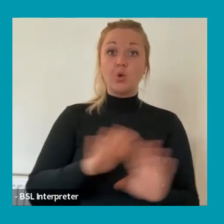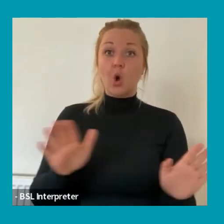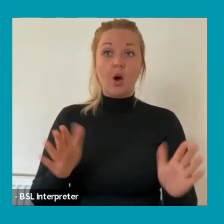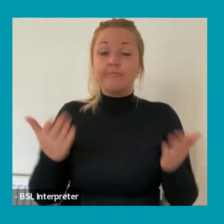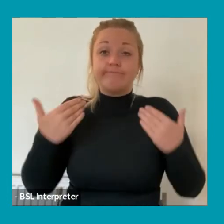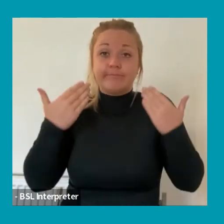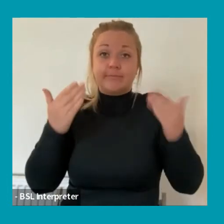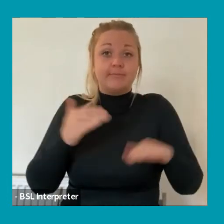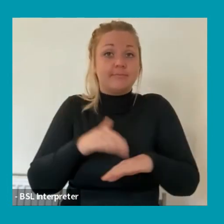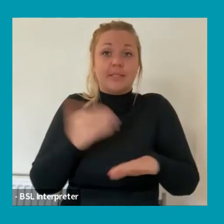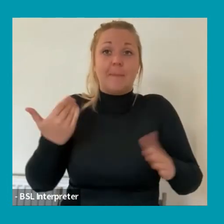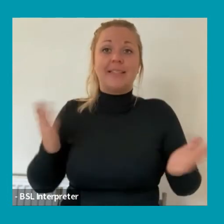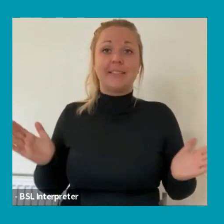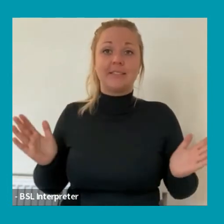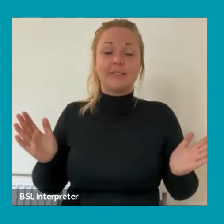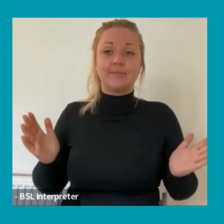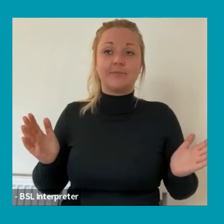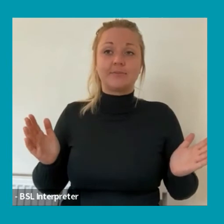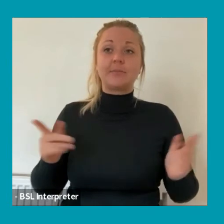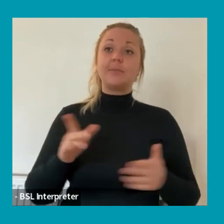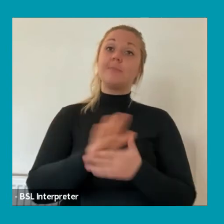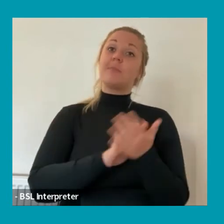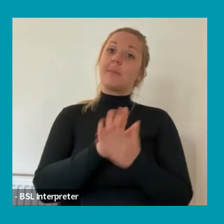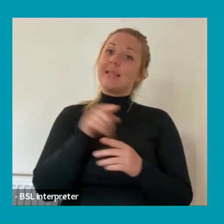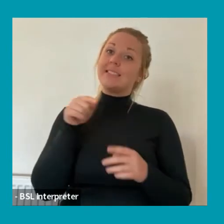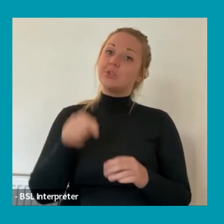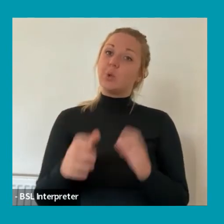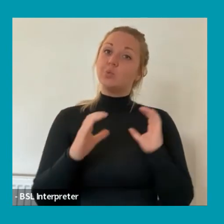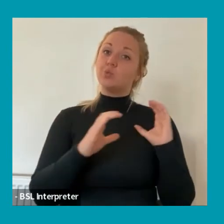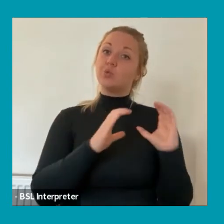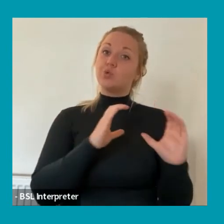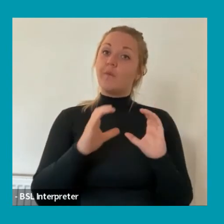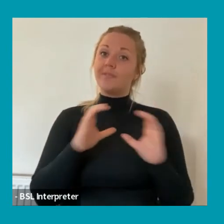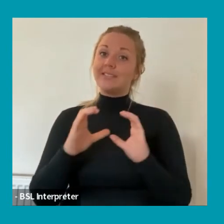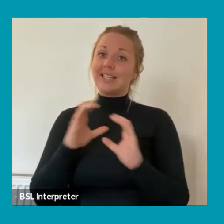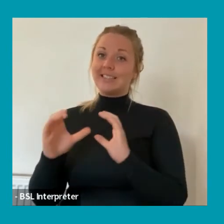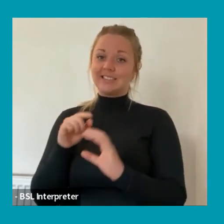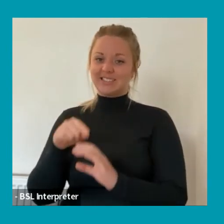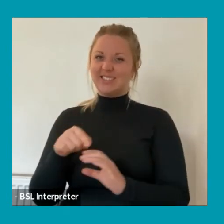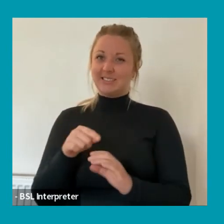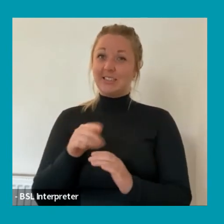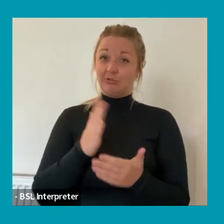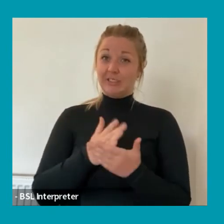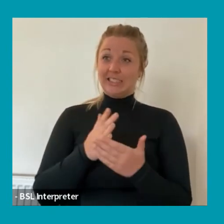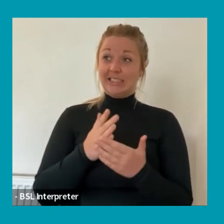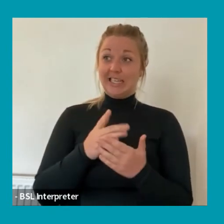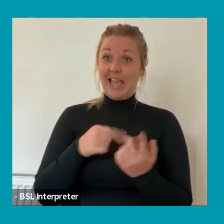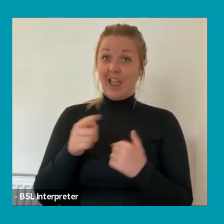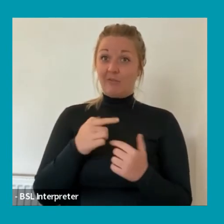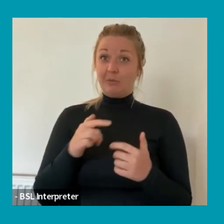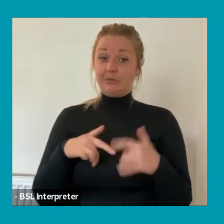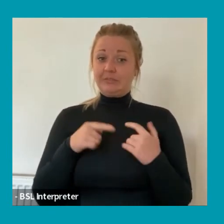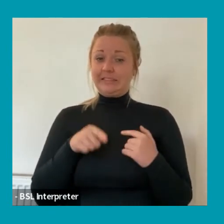But also, it means that those conversations, which are perceived to be very difficult and awkward become